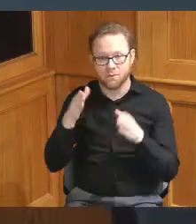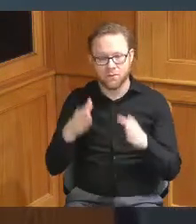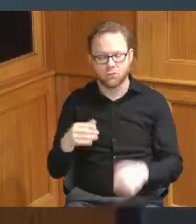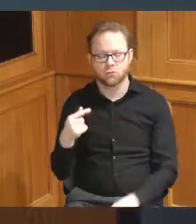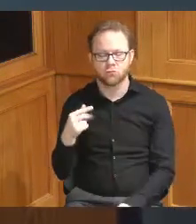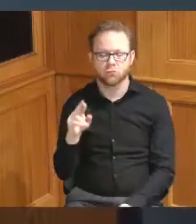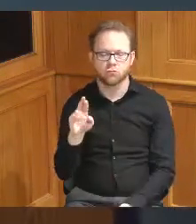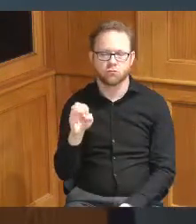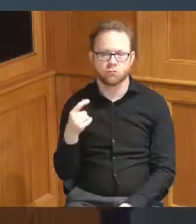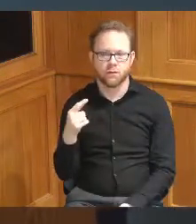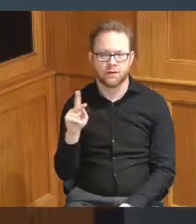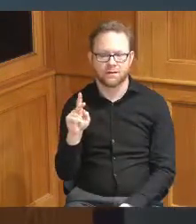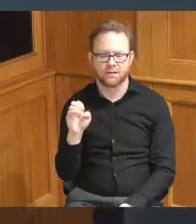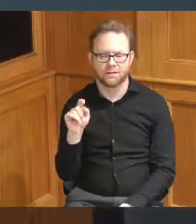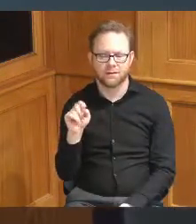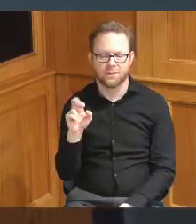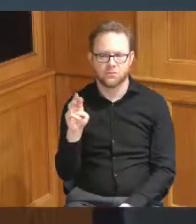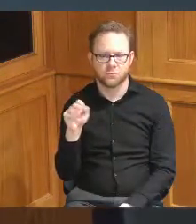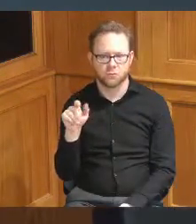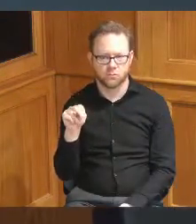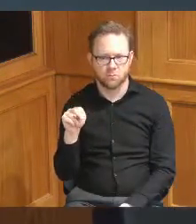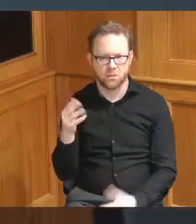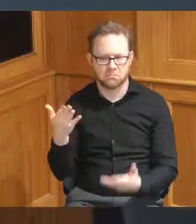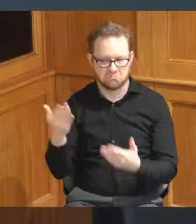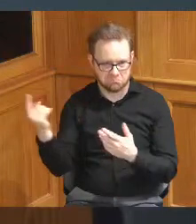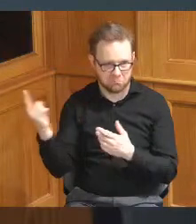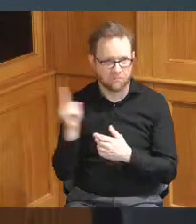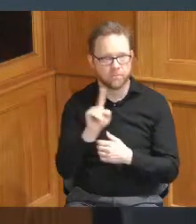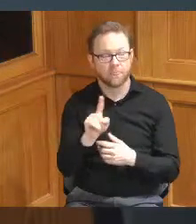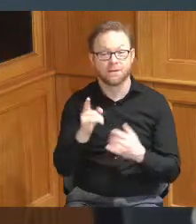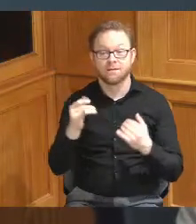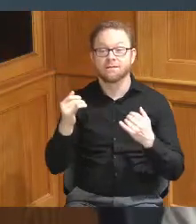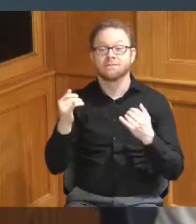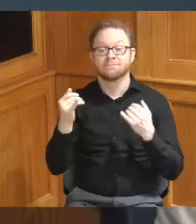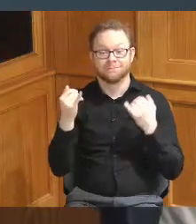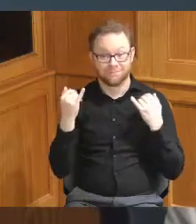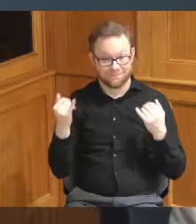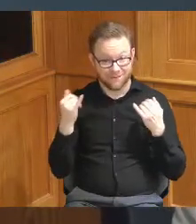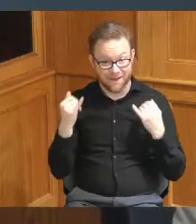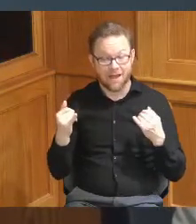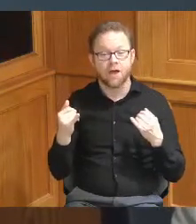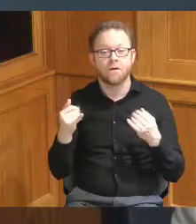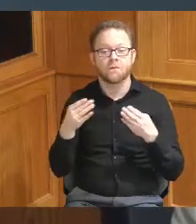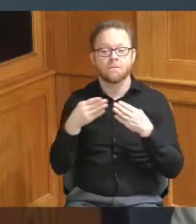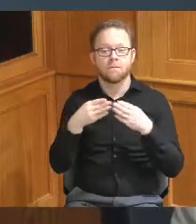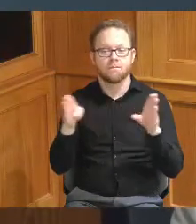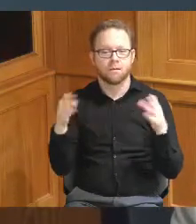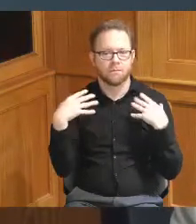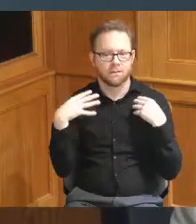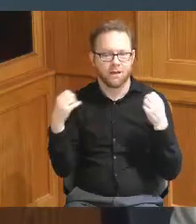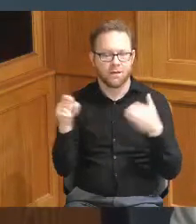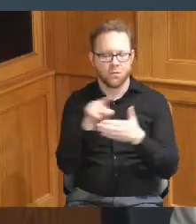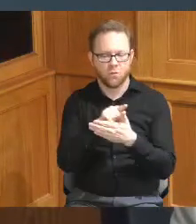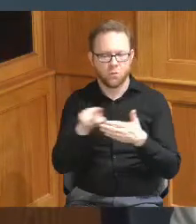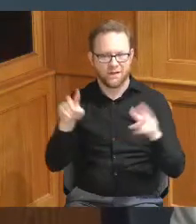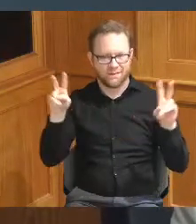Kesterman to come forward it is also Public Health Week and we'll get you a proclamation